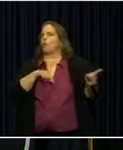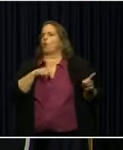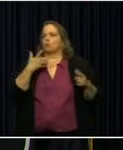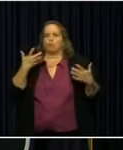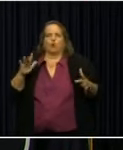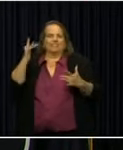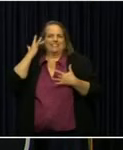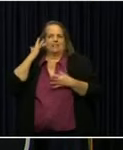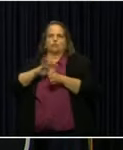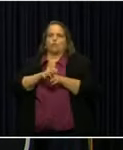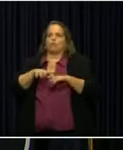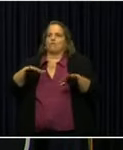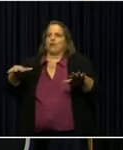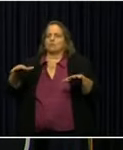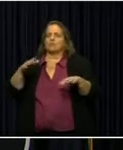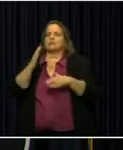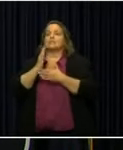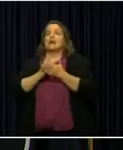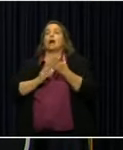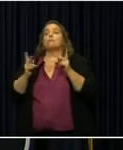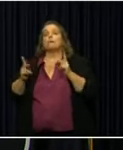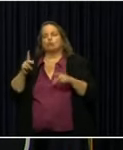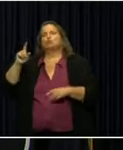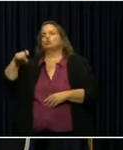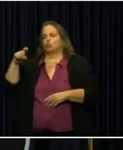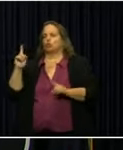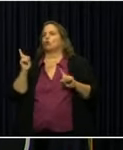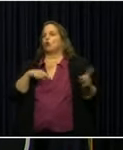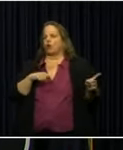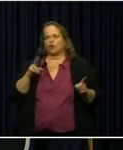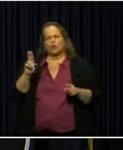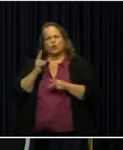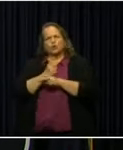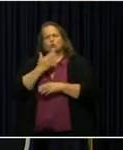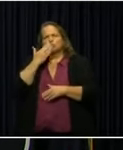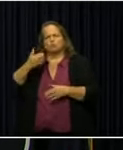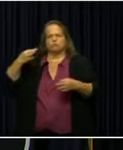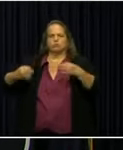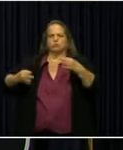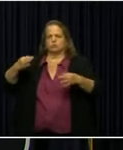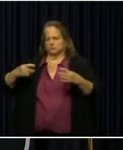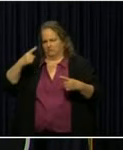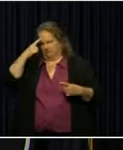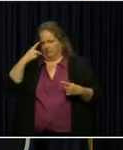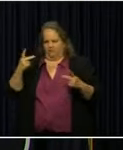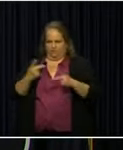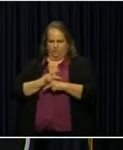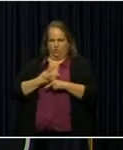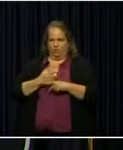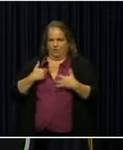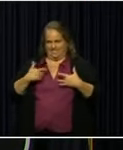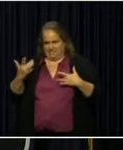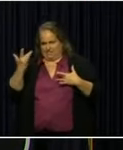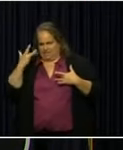AN INDUSTRY IS WITHIN THAT INDUSTRY'S KNOWLEDGE. AND SO WE WANT TO MAKE SURE WE GET THEIR THOUGHTS SENATOR PLANS